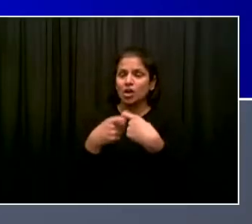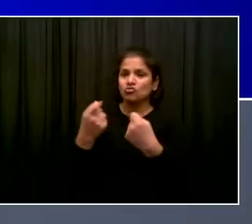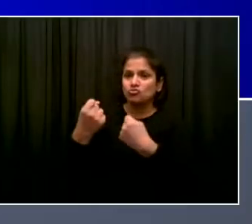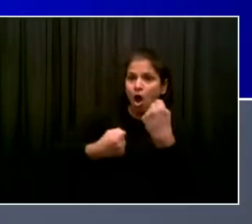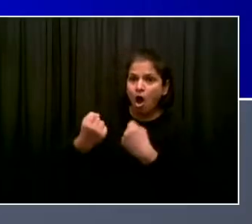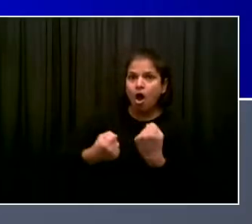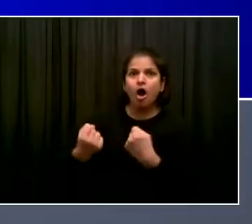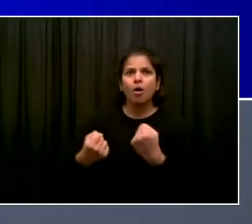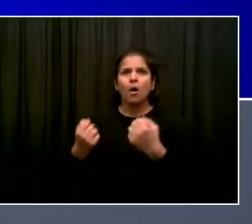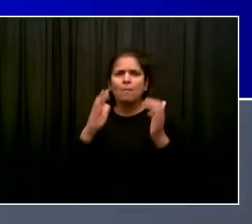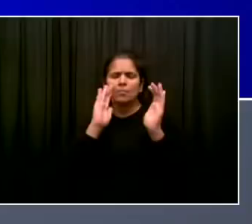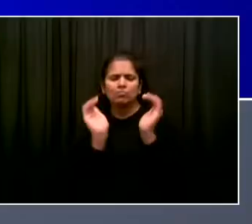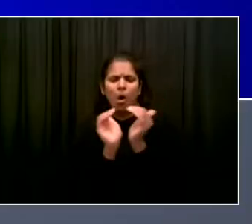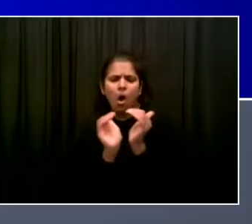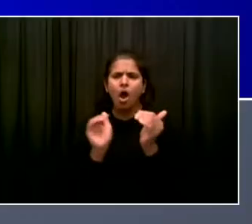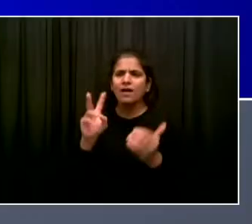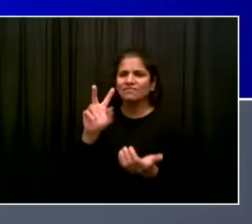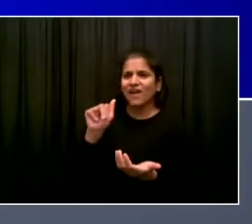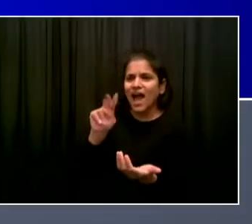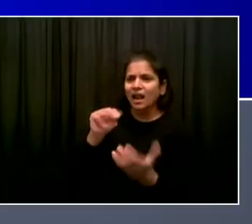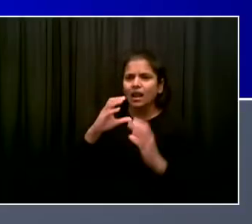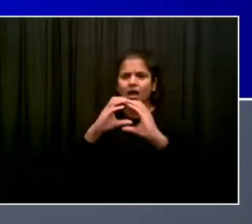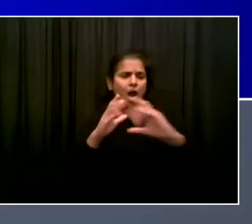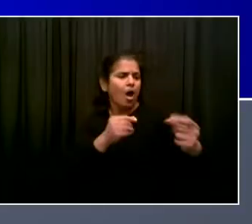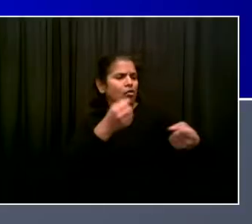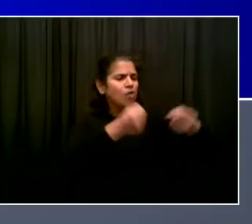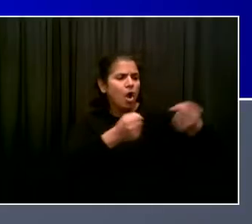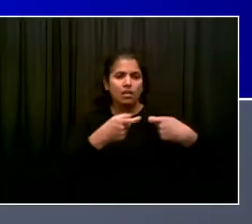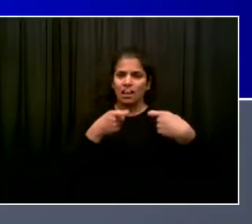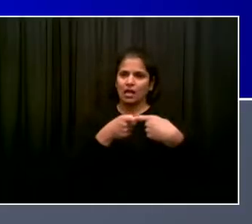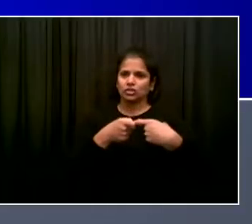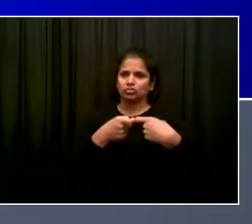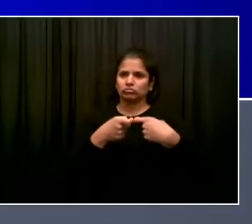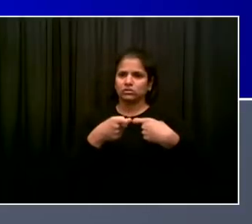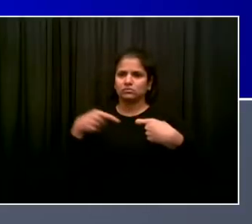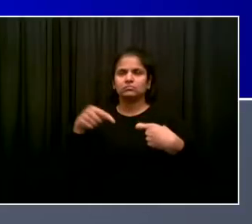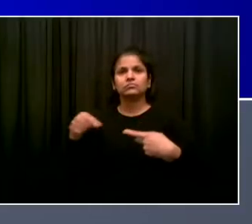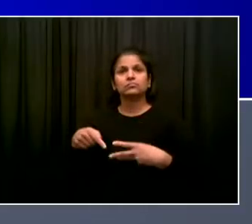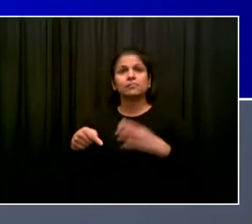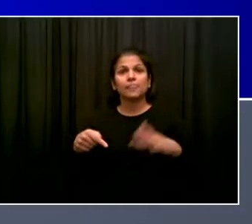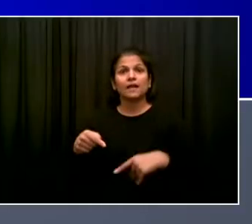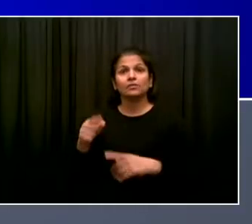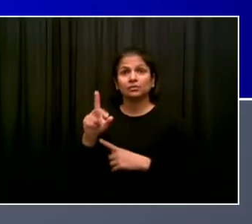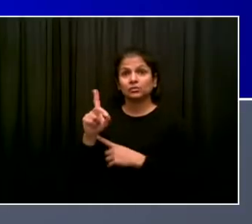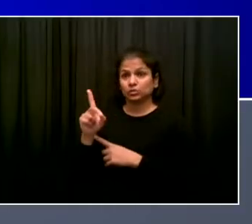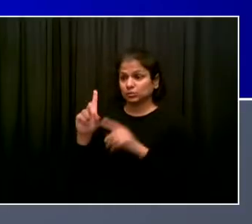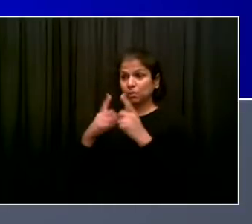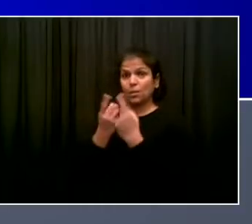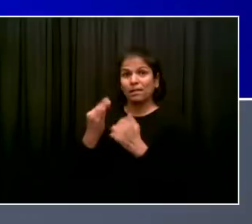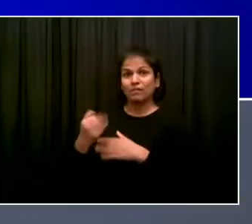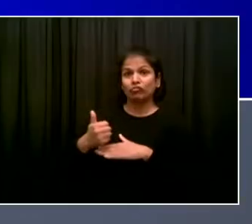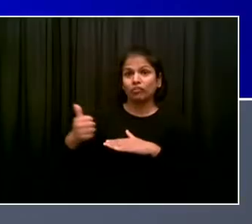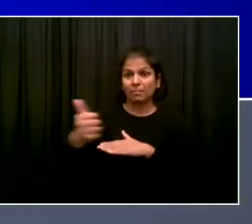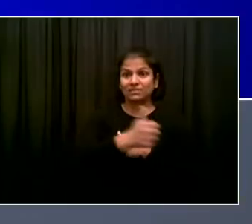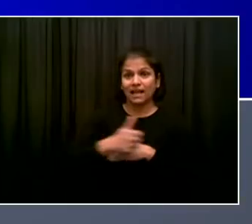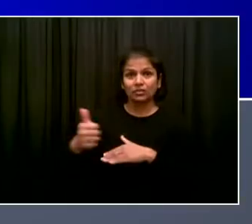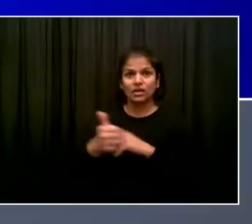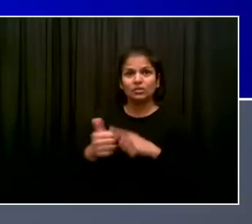ELECTRIC VEHICLES MORE, SMALLER VEHICLES, THERE ARE A LOT OF CHANGES. OUR COLLEAGUES